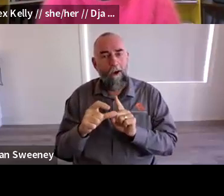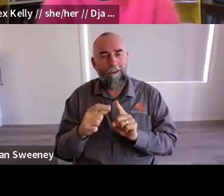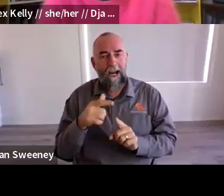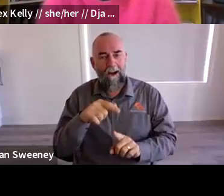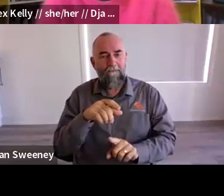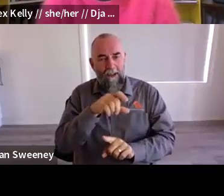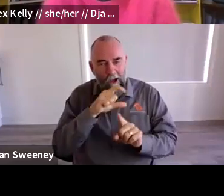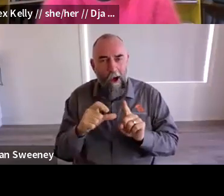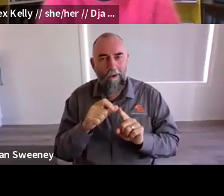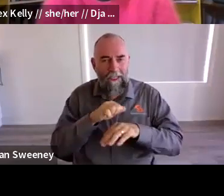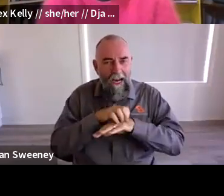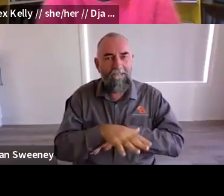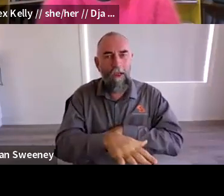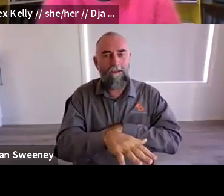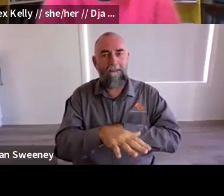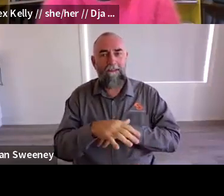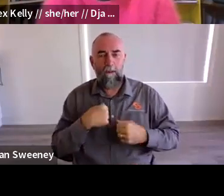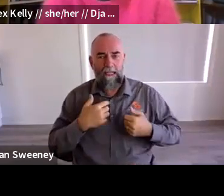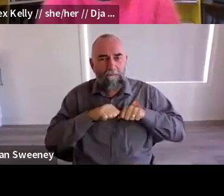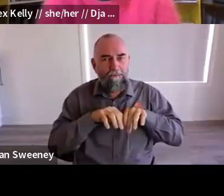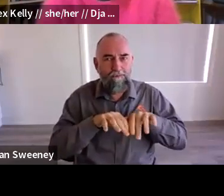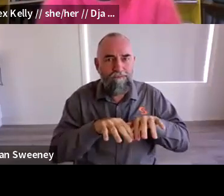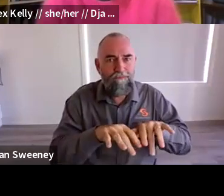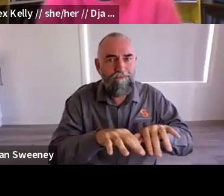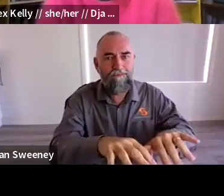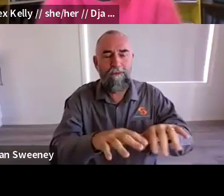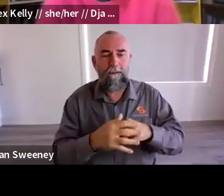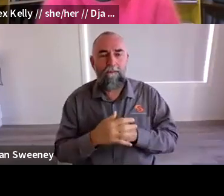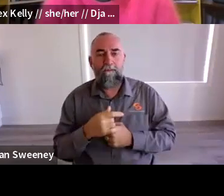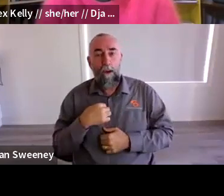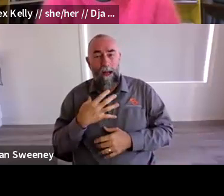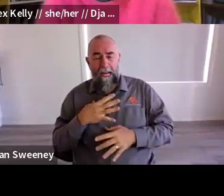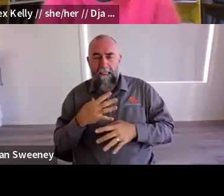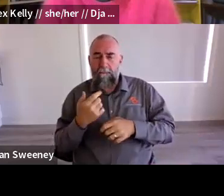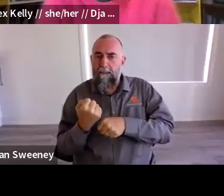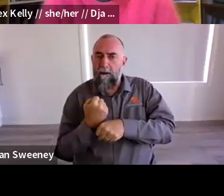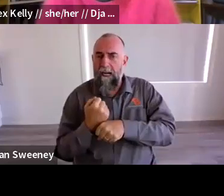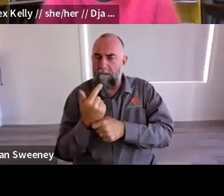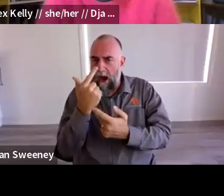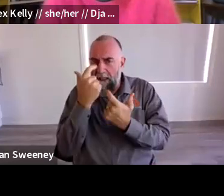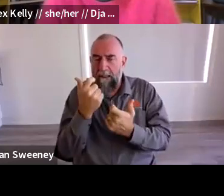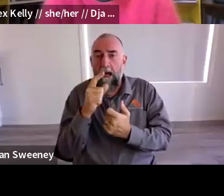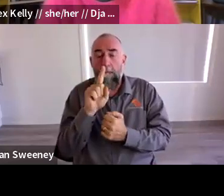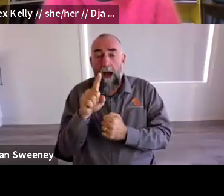Starting where we can have the most impact, the power that we have, and